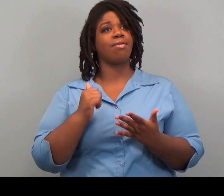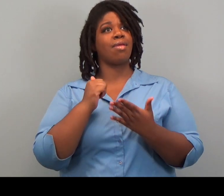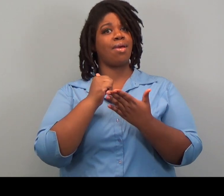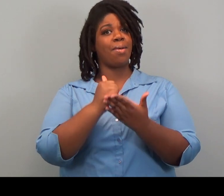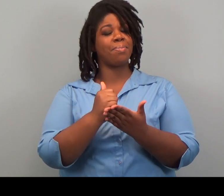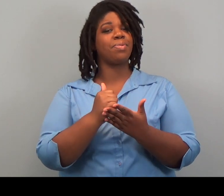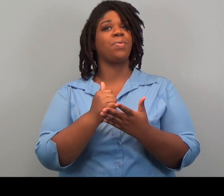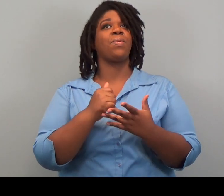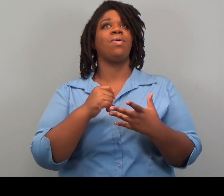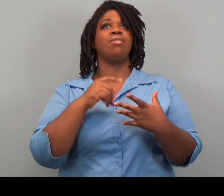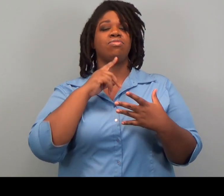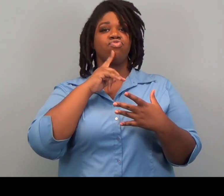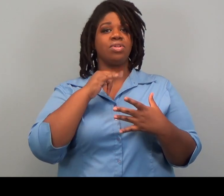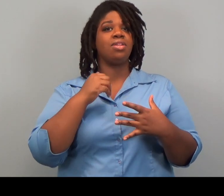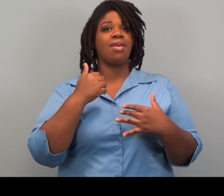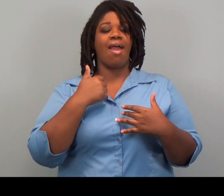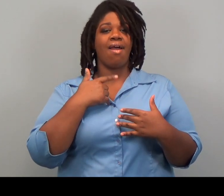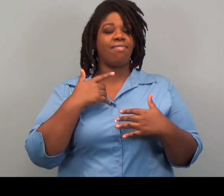For maximum benefit.